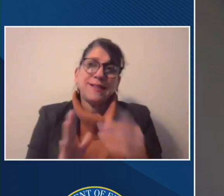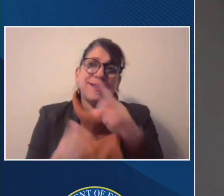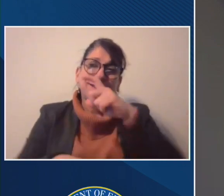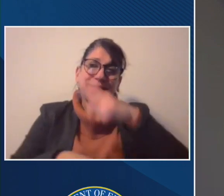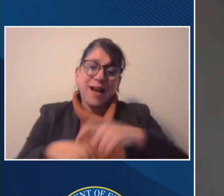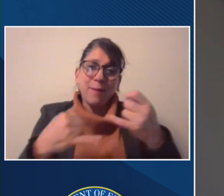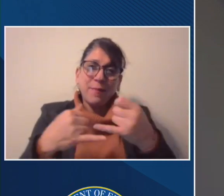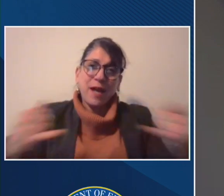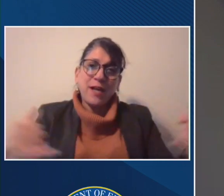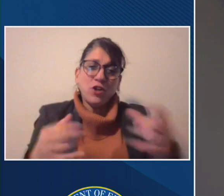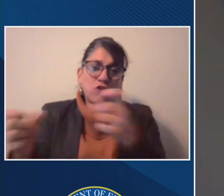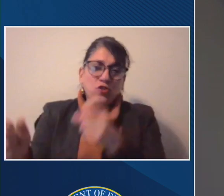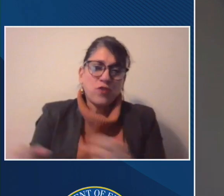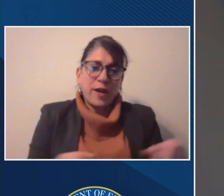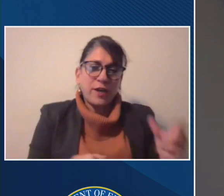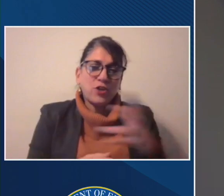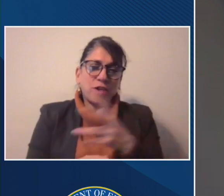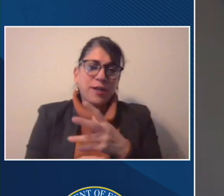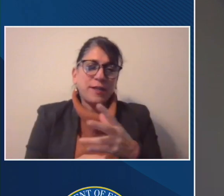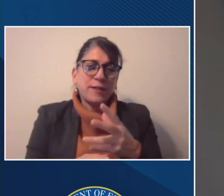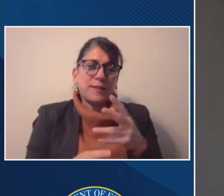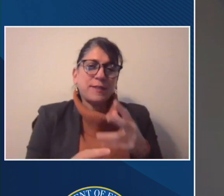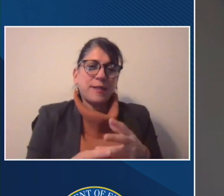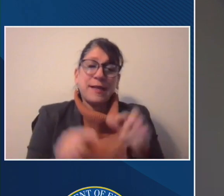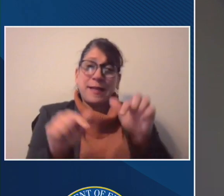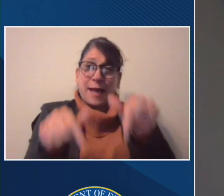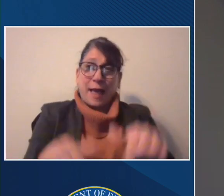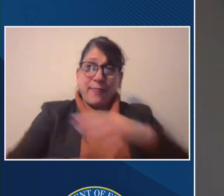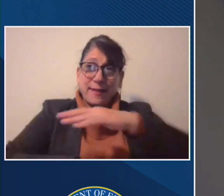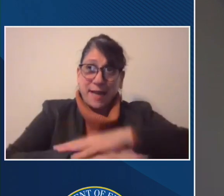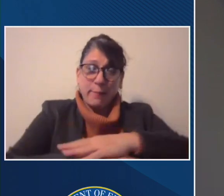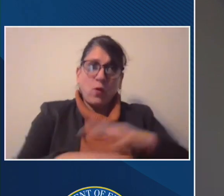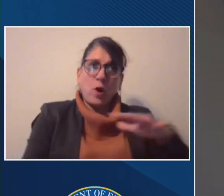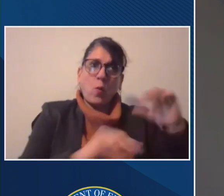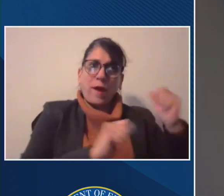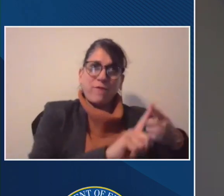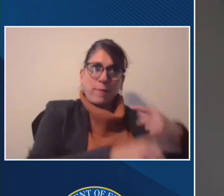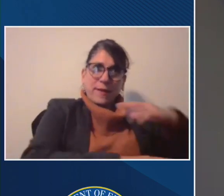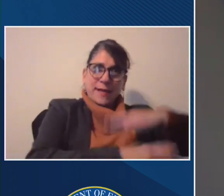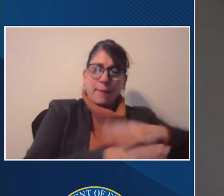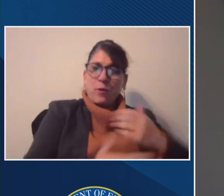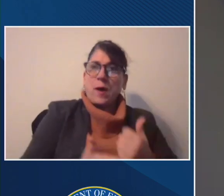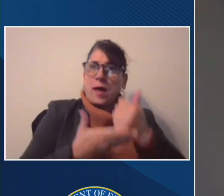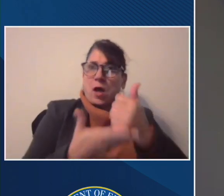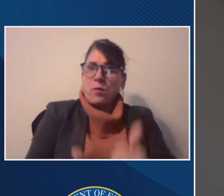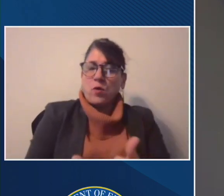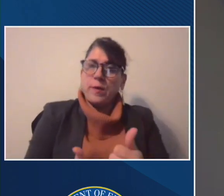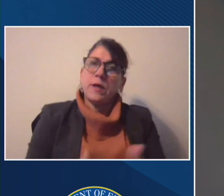at and away from the table, all to assist you to be solution oriented and to build